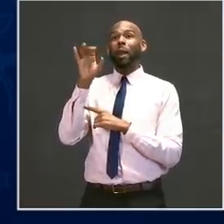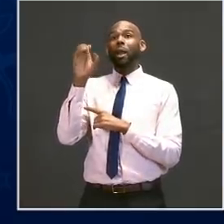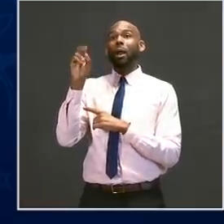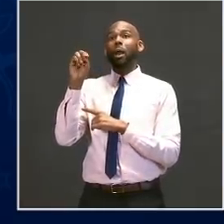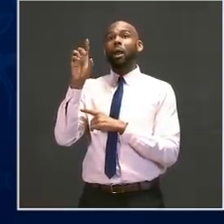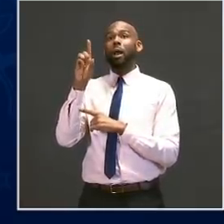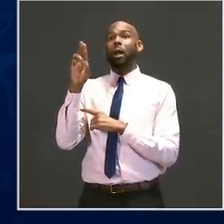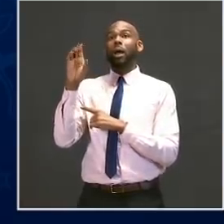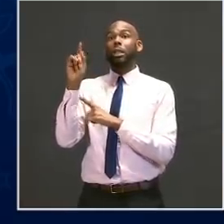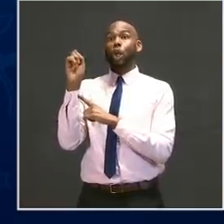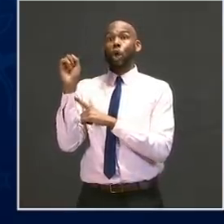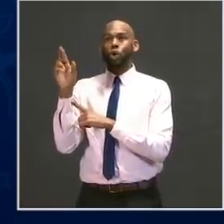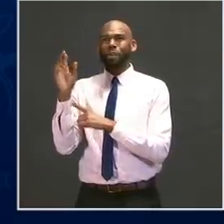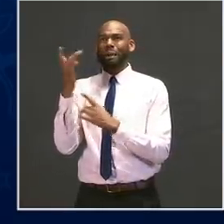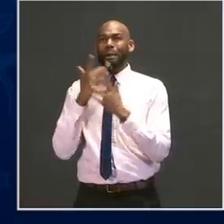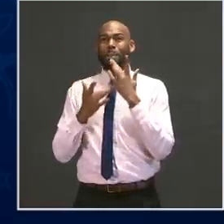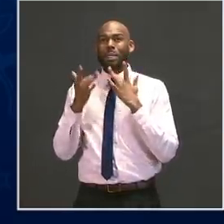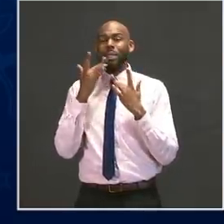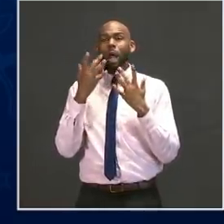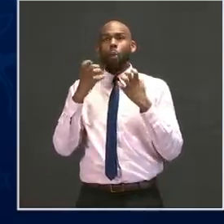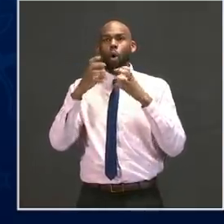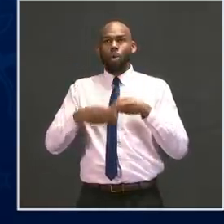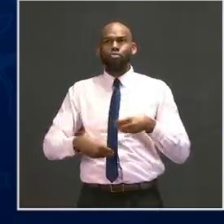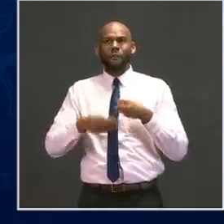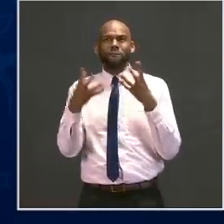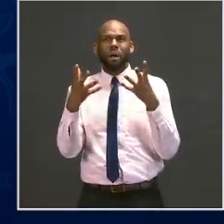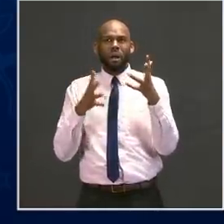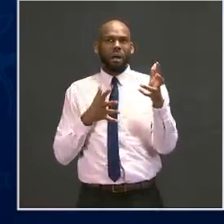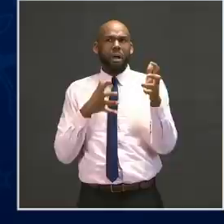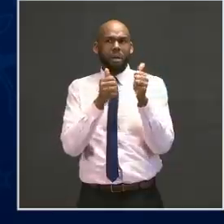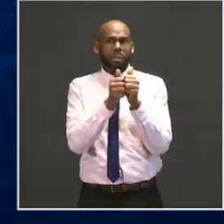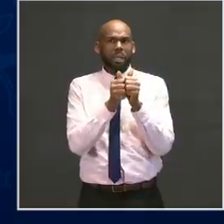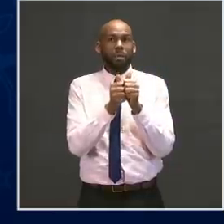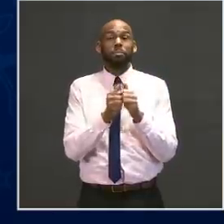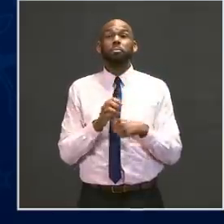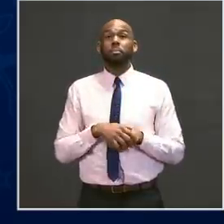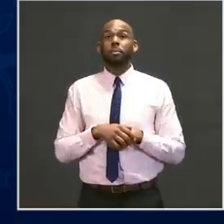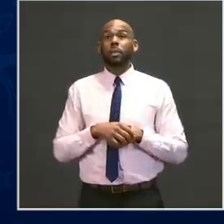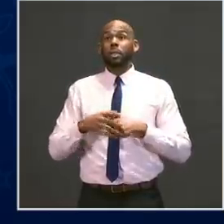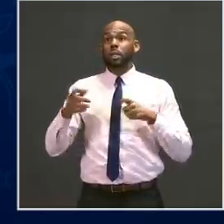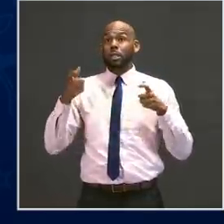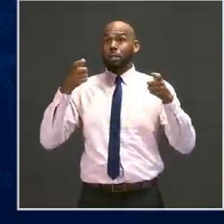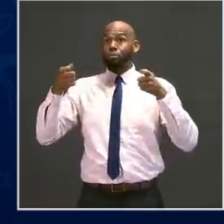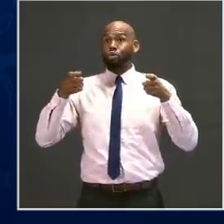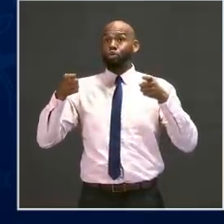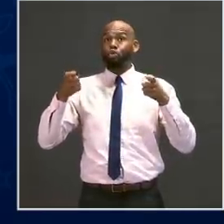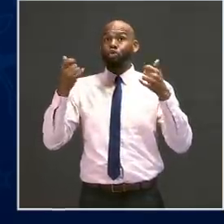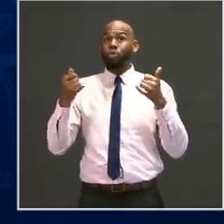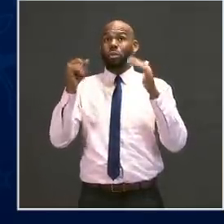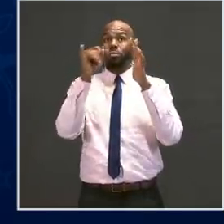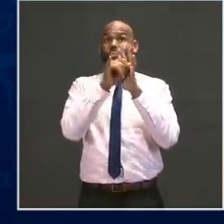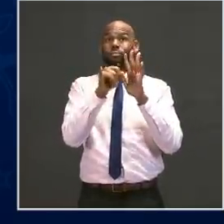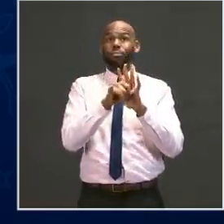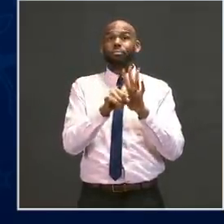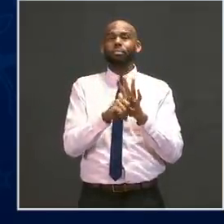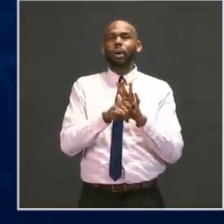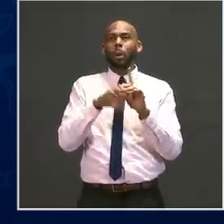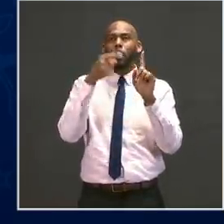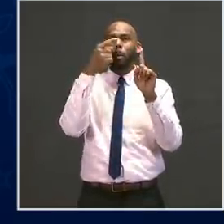we wanted to provide all of you an update on that. The administration is currently identifying potential choke points in the supply chain